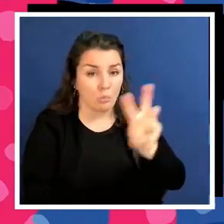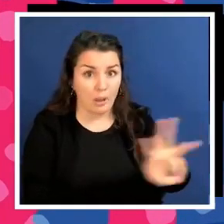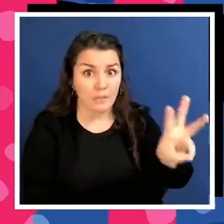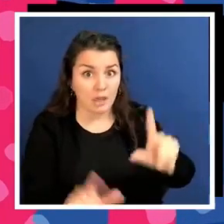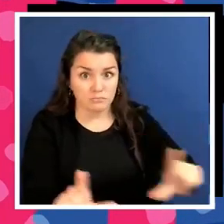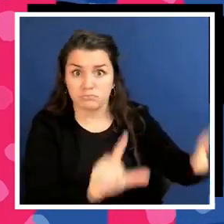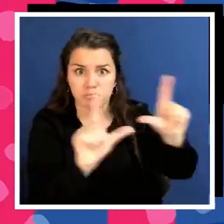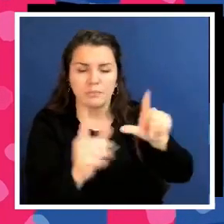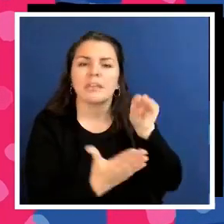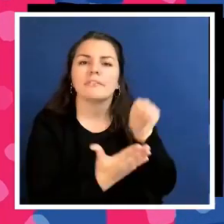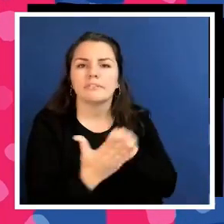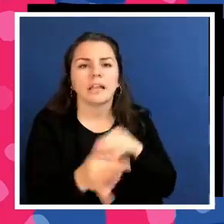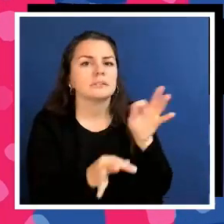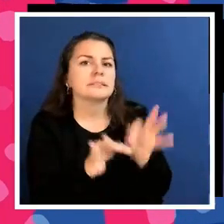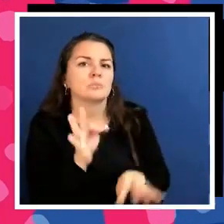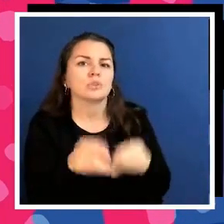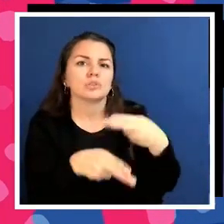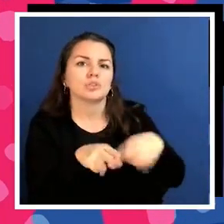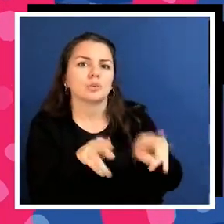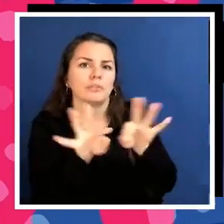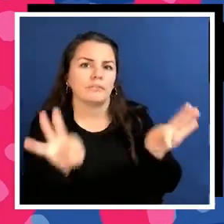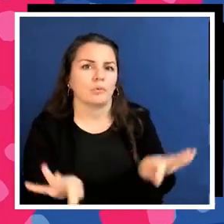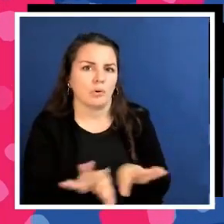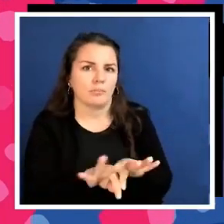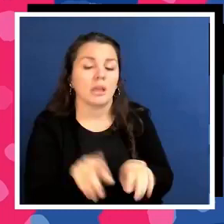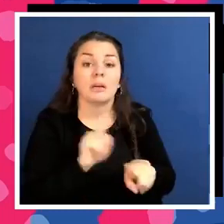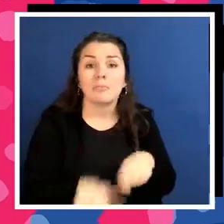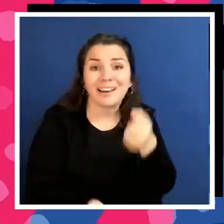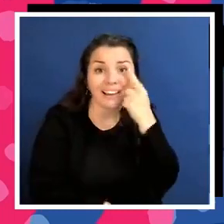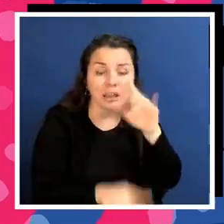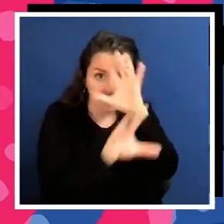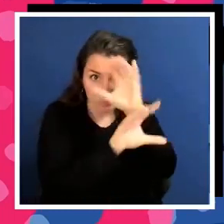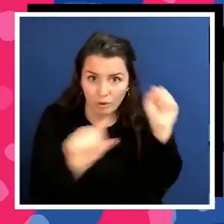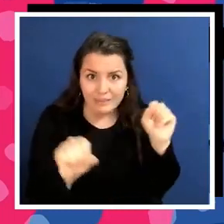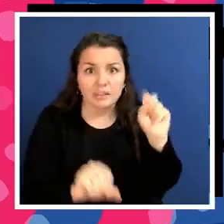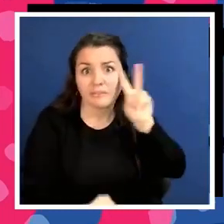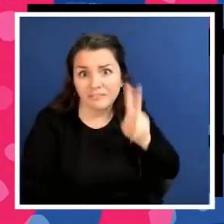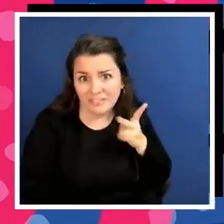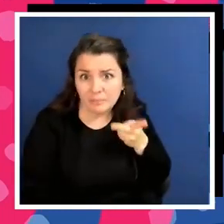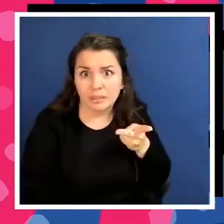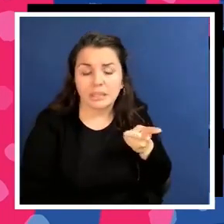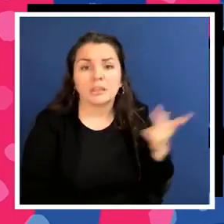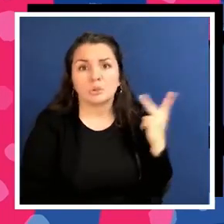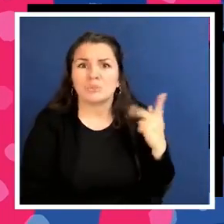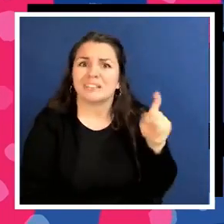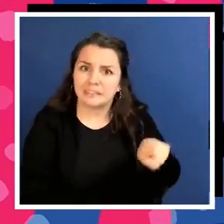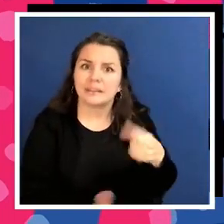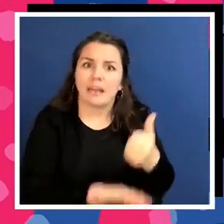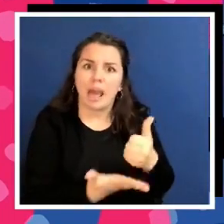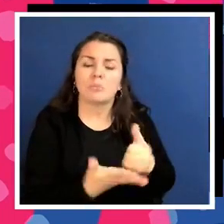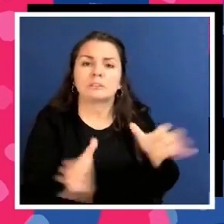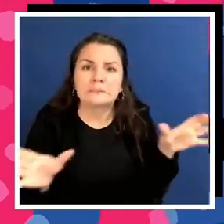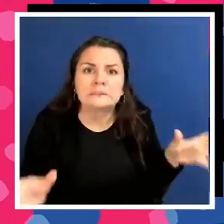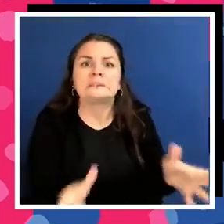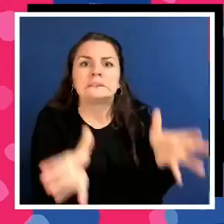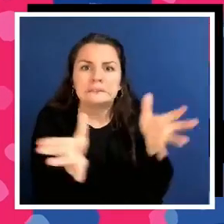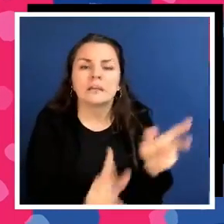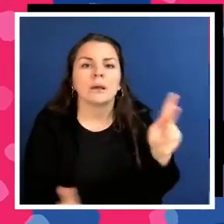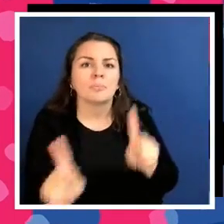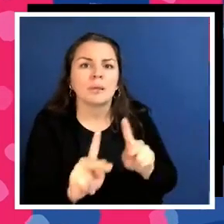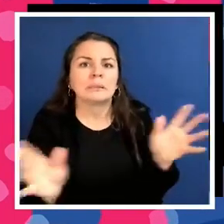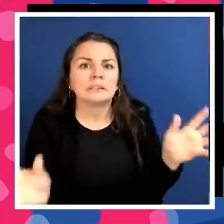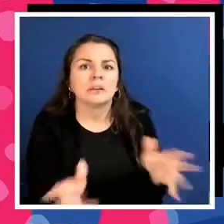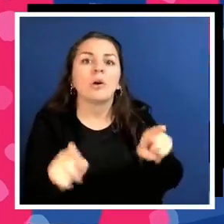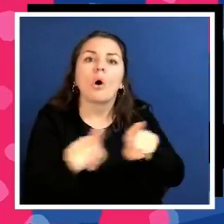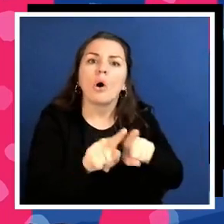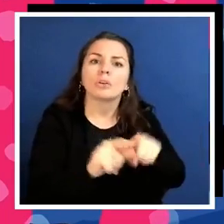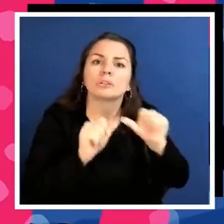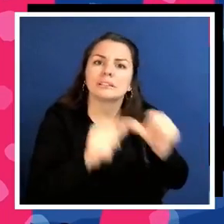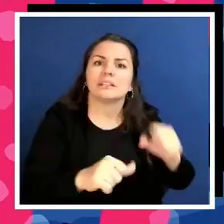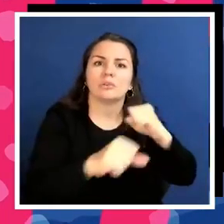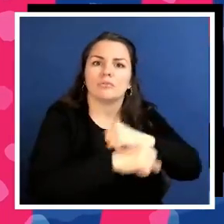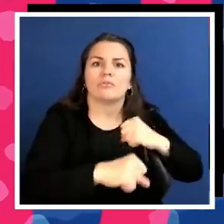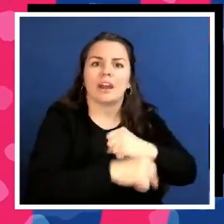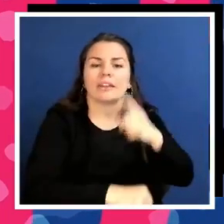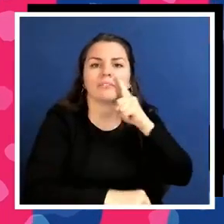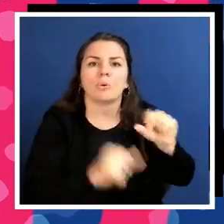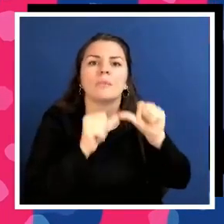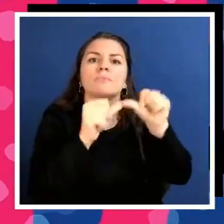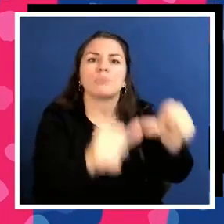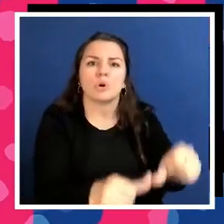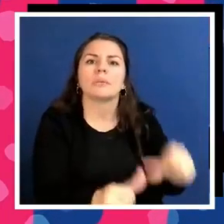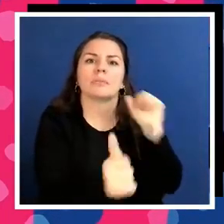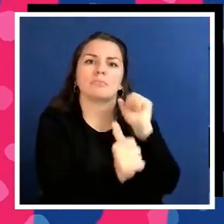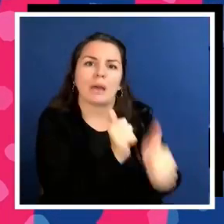THAT AGAIN.